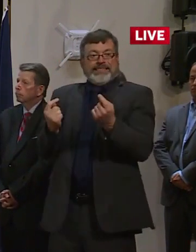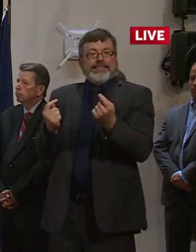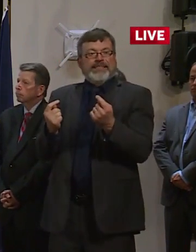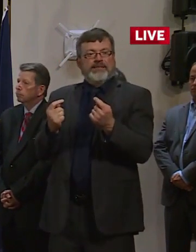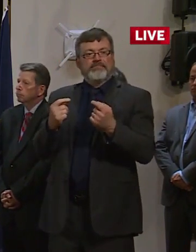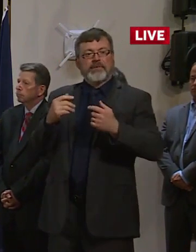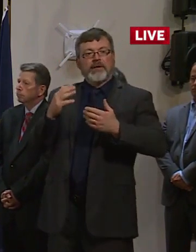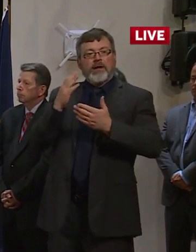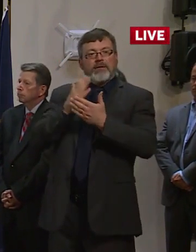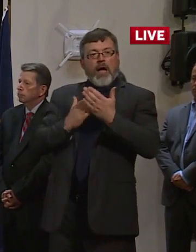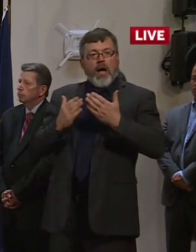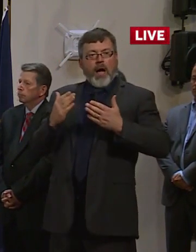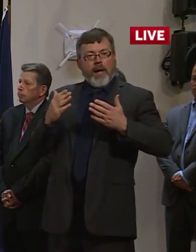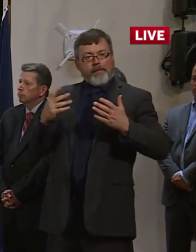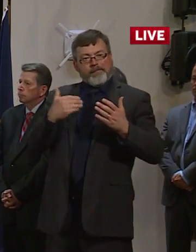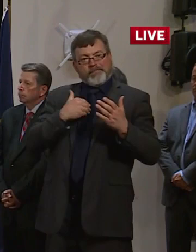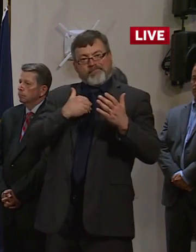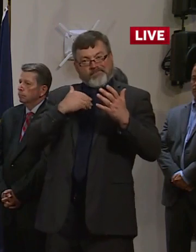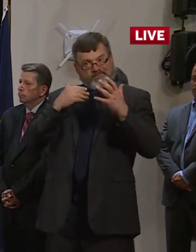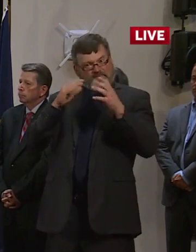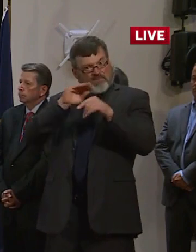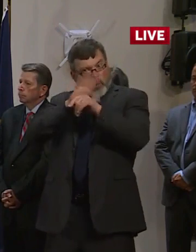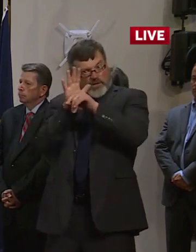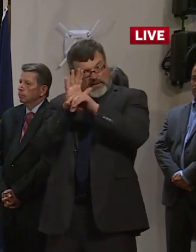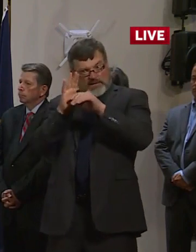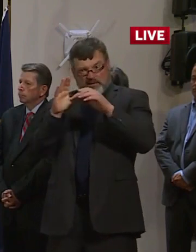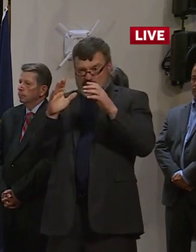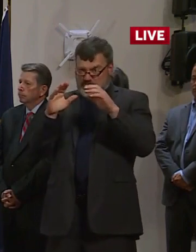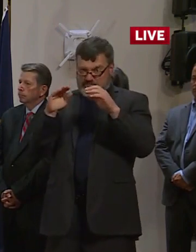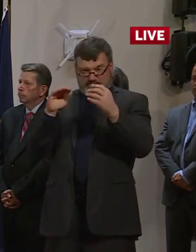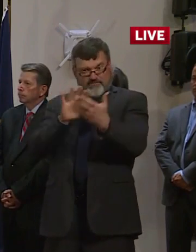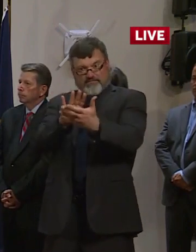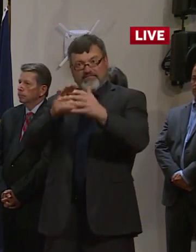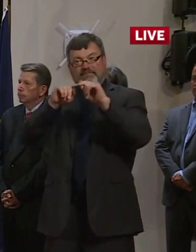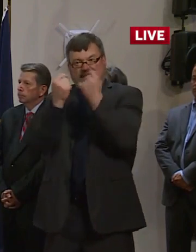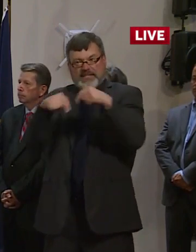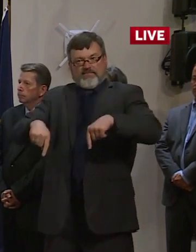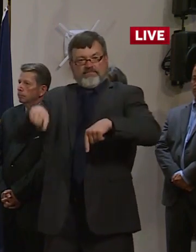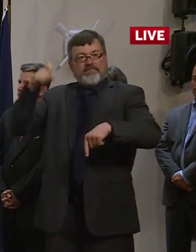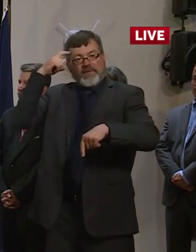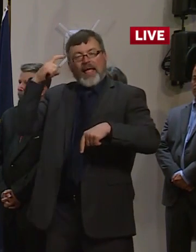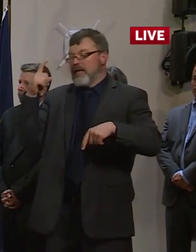HERE IN THE ROOM TODAY, BEHIND ME, WE HAVE SOME OF THE MEMBERS